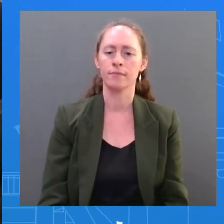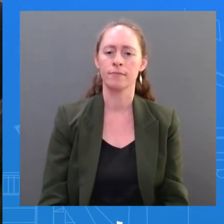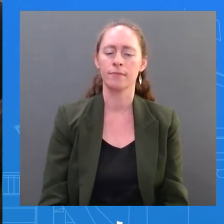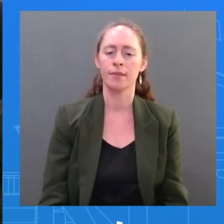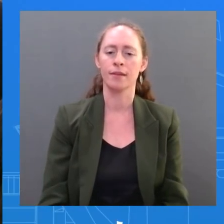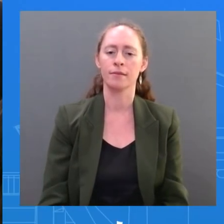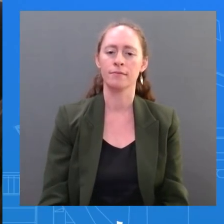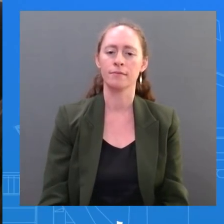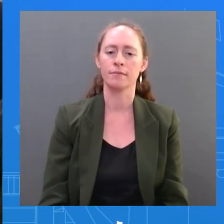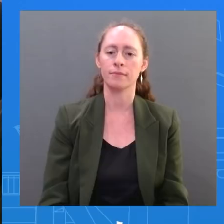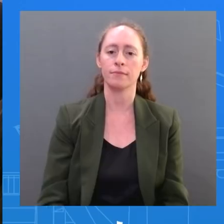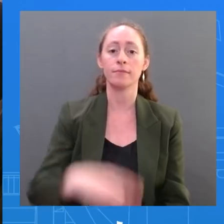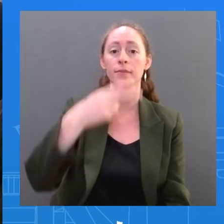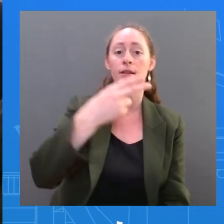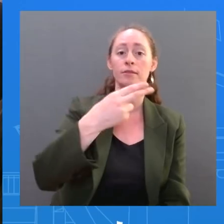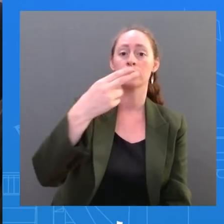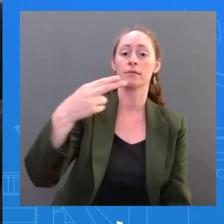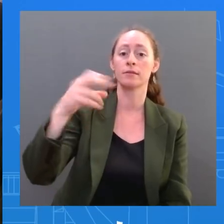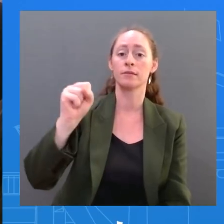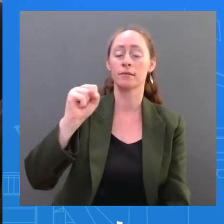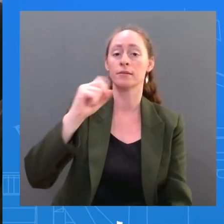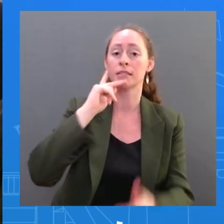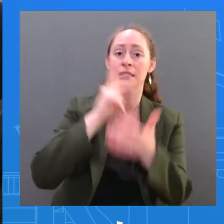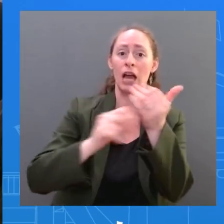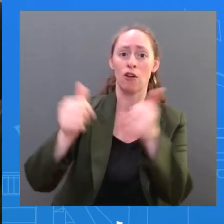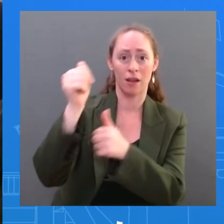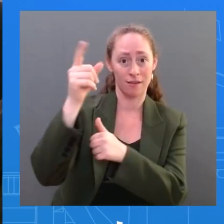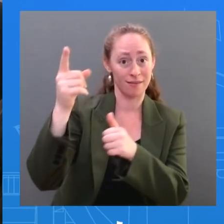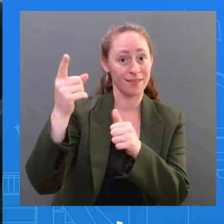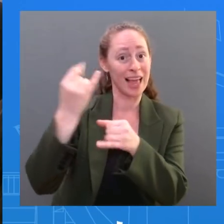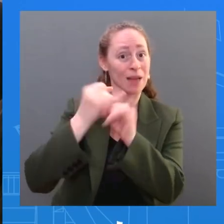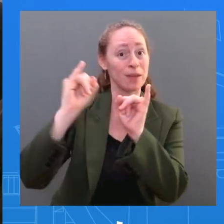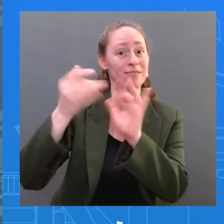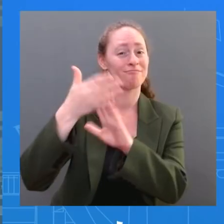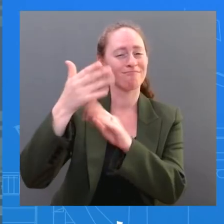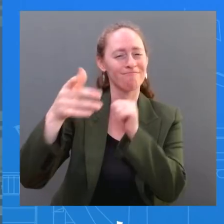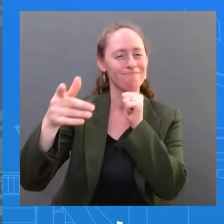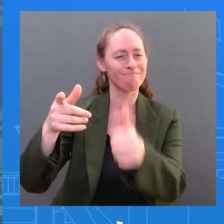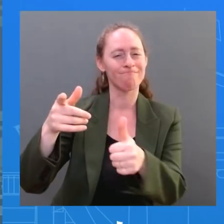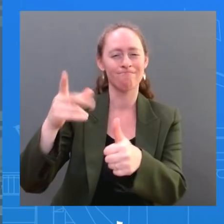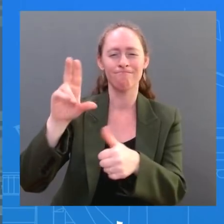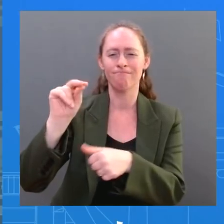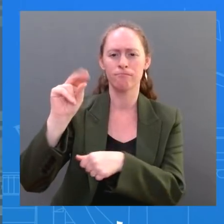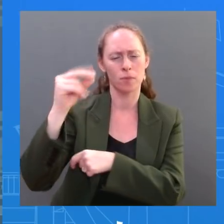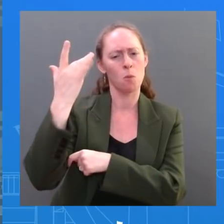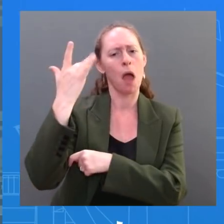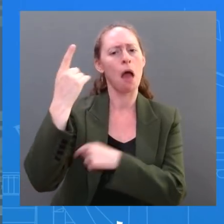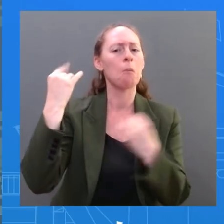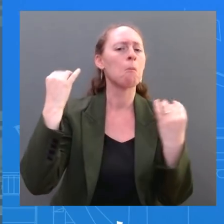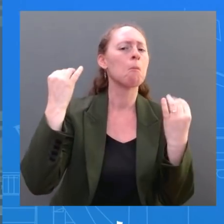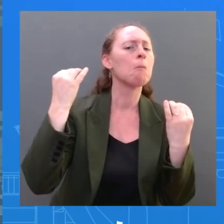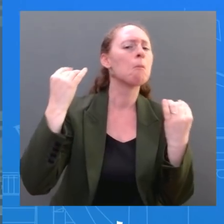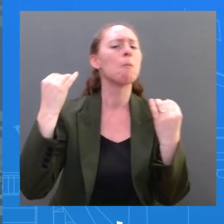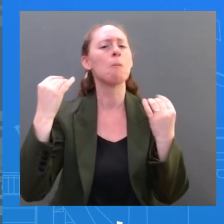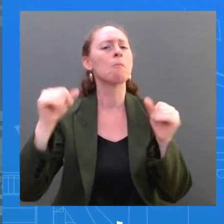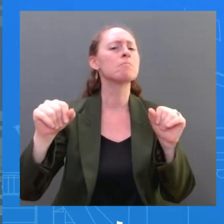So why -- why are you just directing him to consider actions? And what actions do you want him to consider? Ms. Klein: So, what the executive order